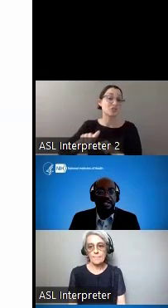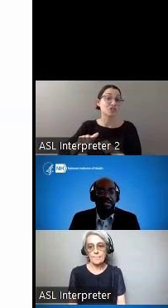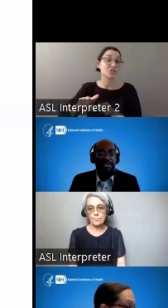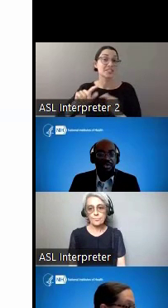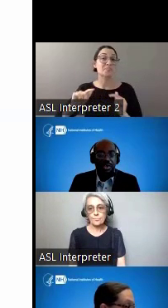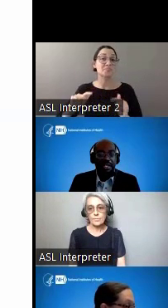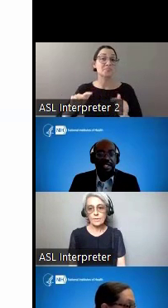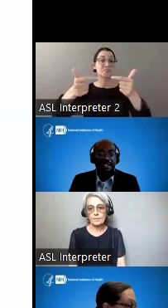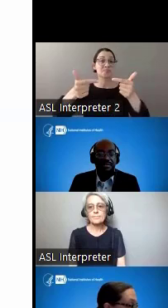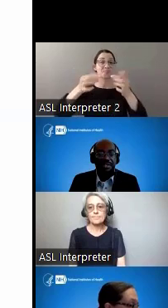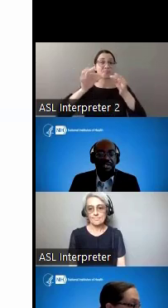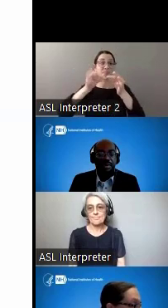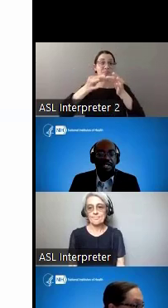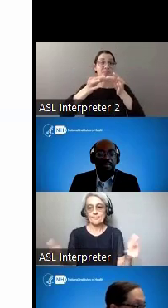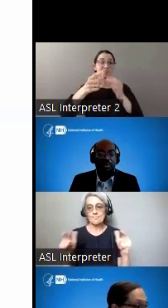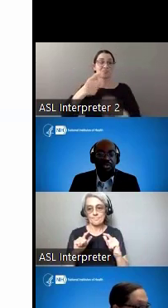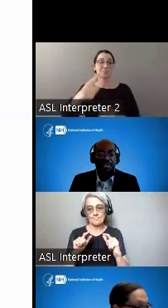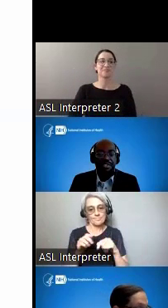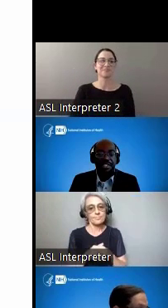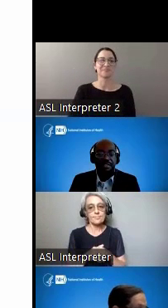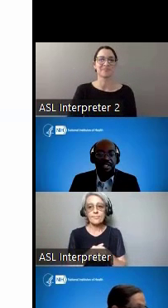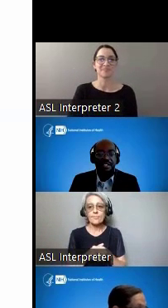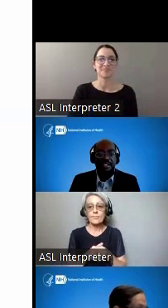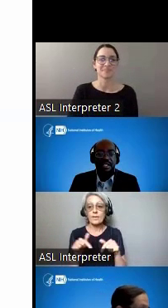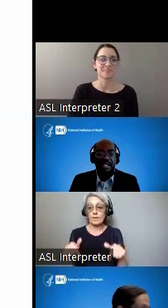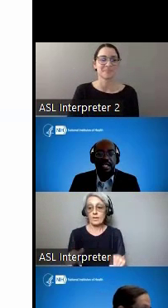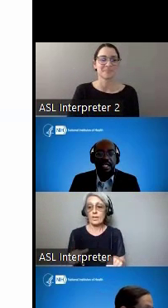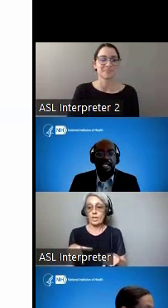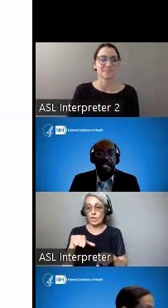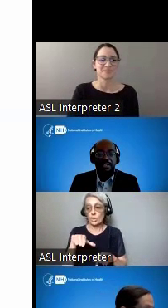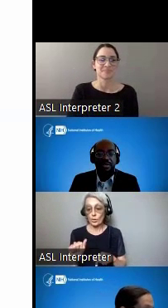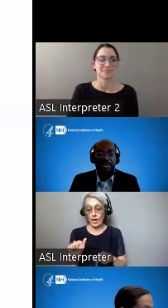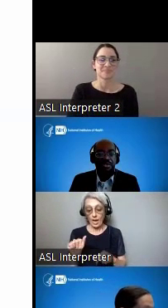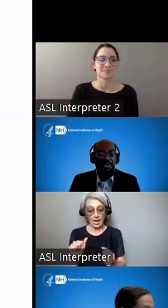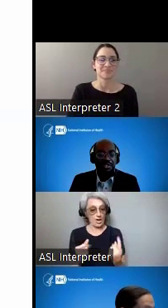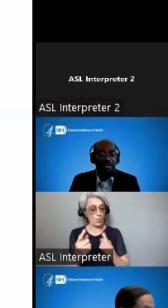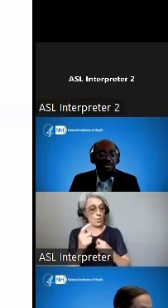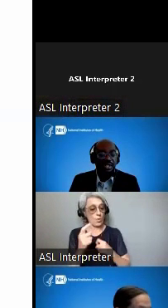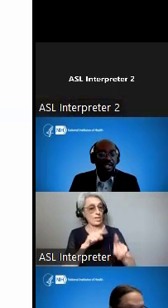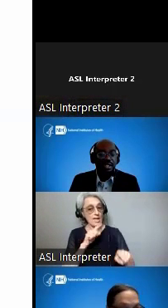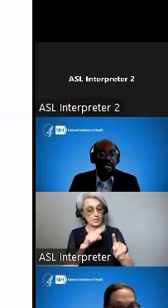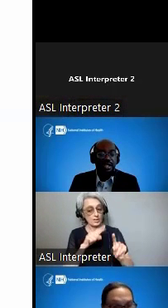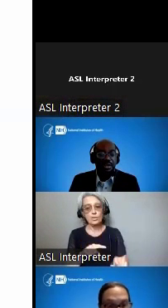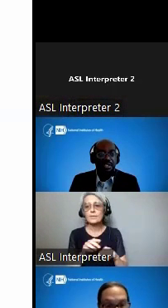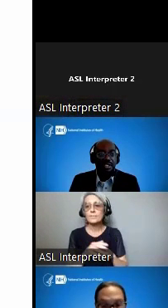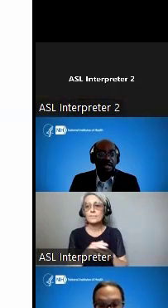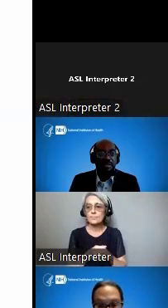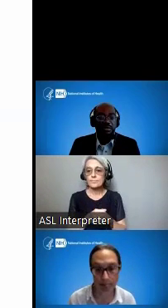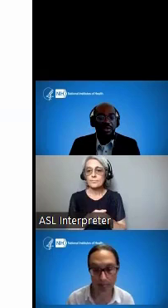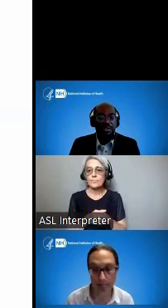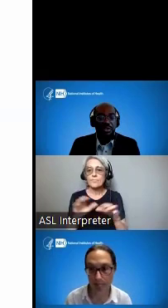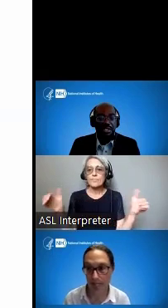So joining us for the Q and A portion this event, I'd like to also introduce Dr. Carmen Bertoni,